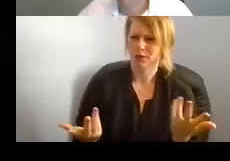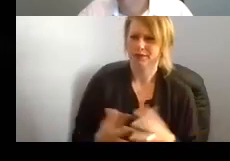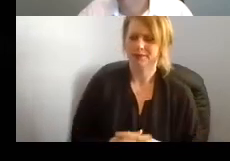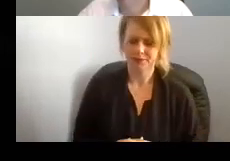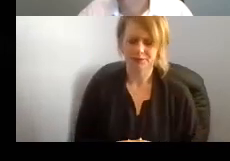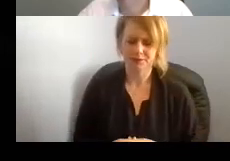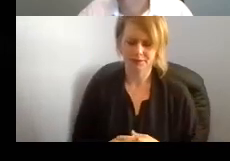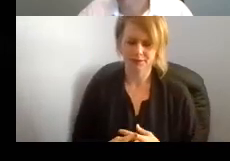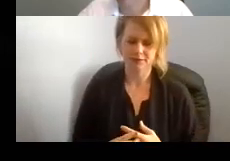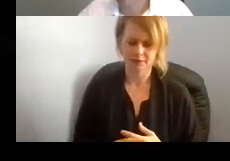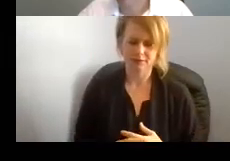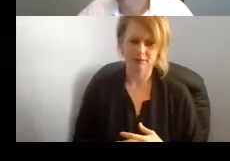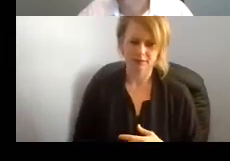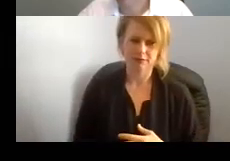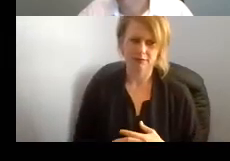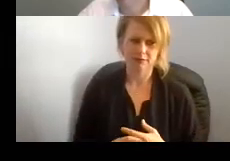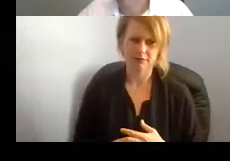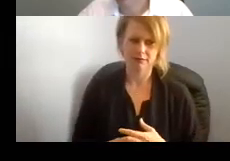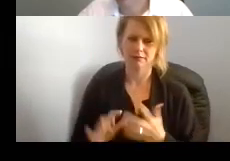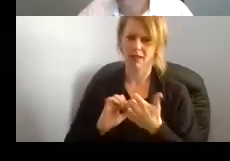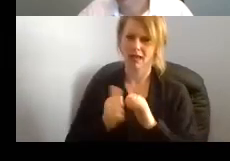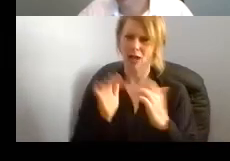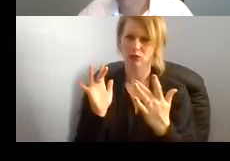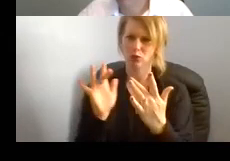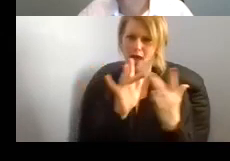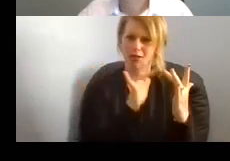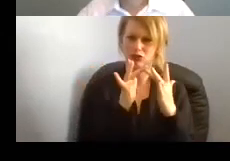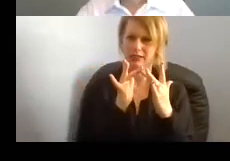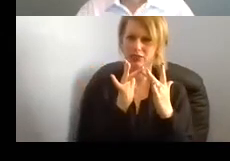How do you do this sort of outreach when you’re not in person with kids?